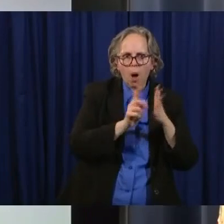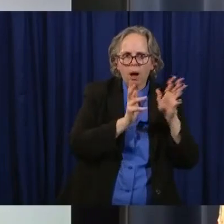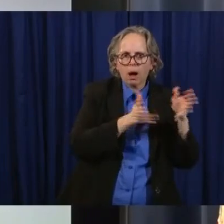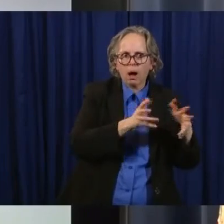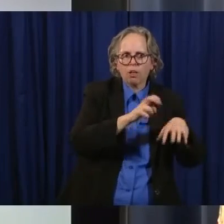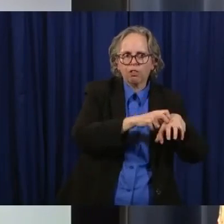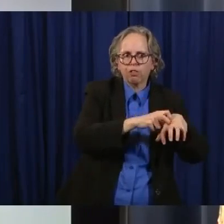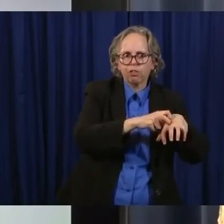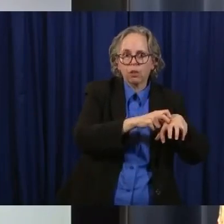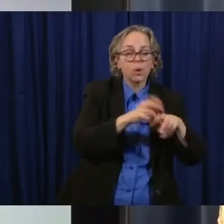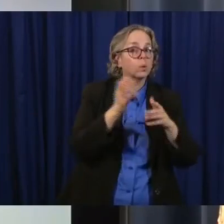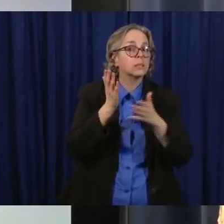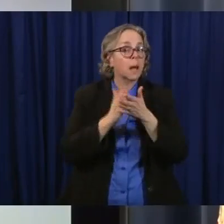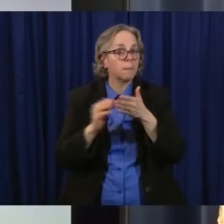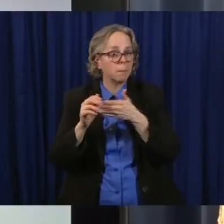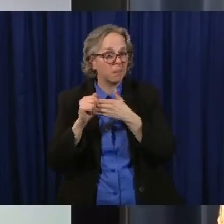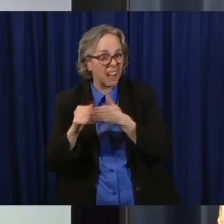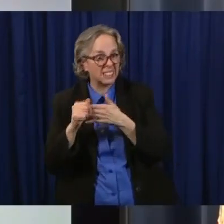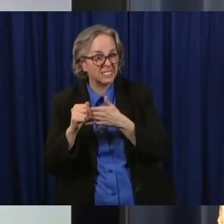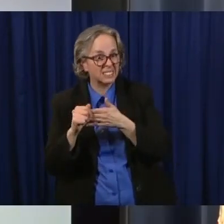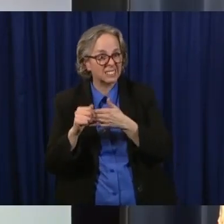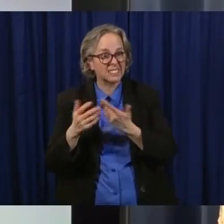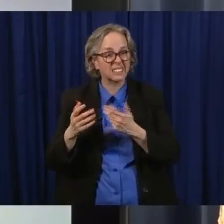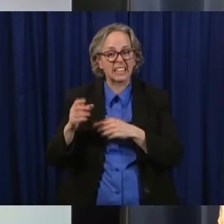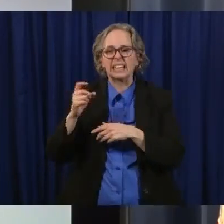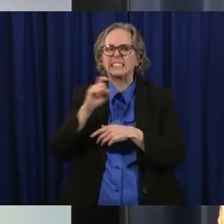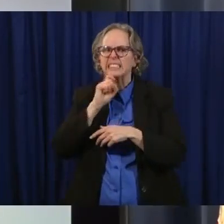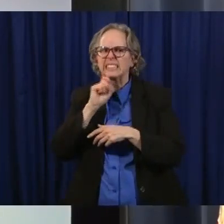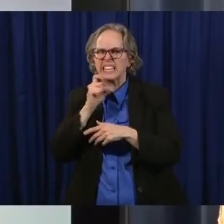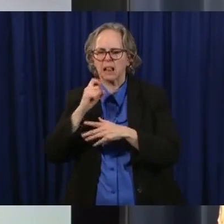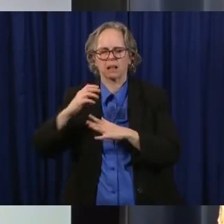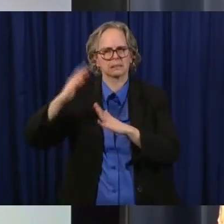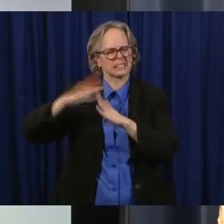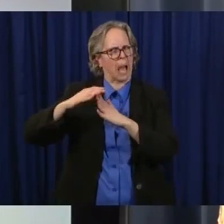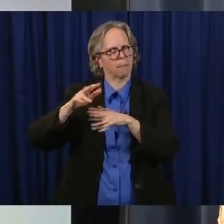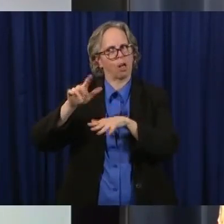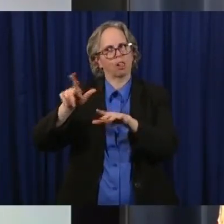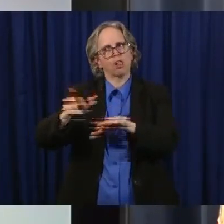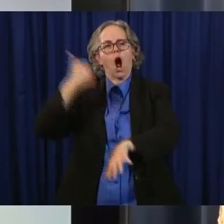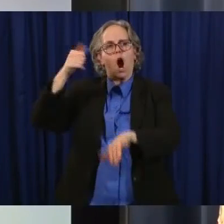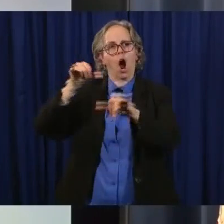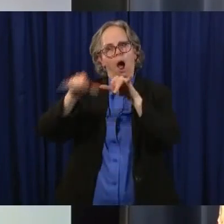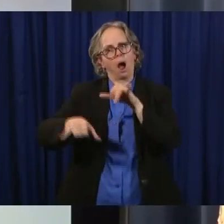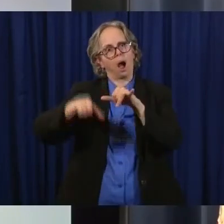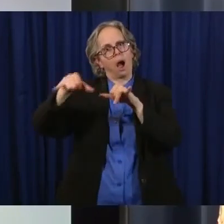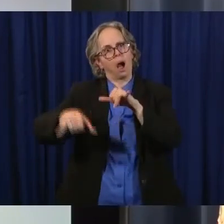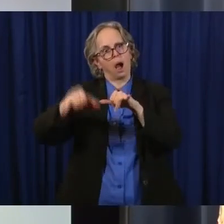RELATIVELY DRY AIR ENVIRONMENT FOR UPWARDS OF THREE HOURS. SOME SURFACES IT CAN LAST UP TO